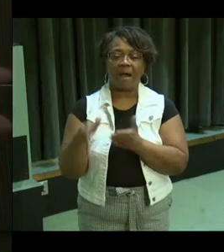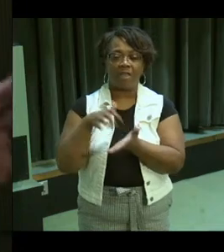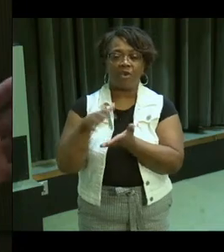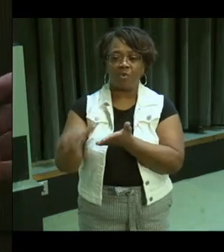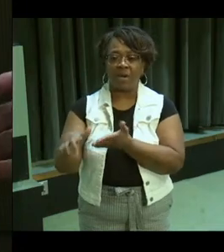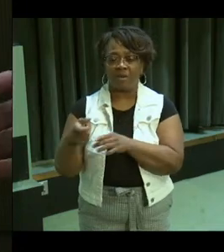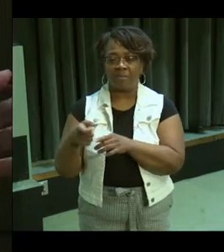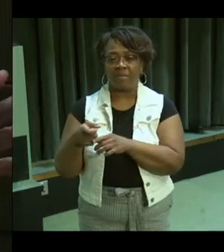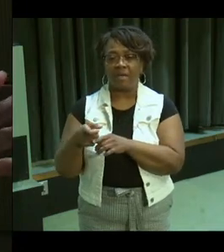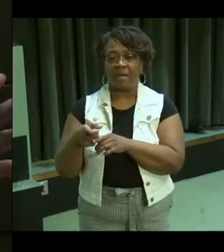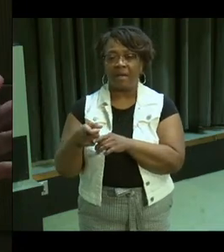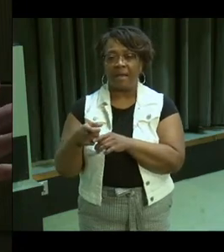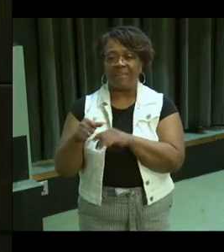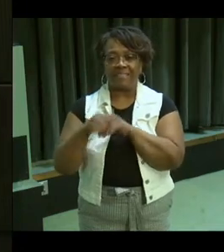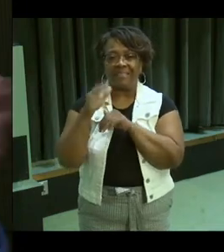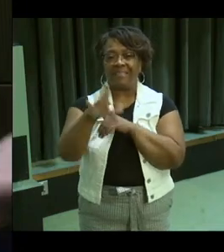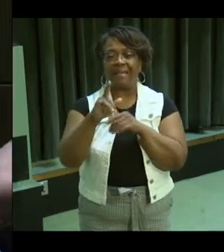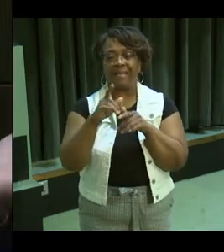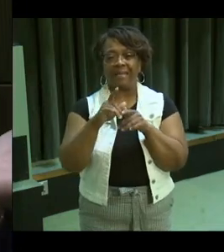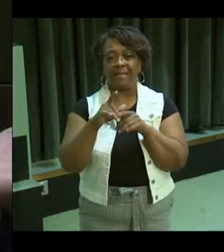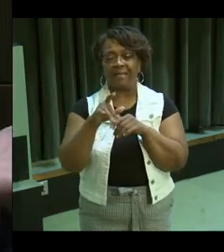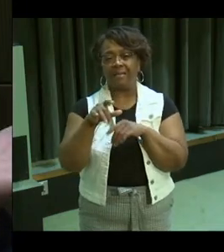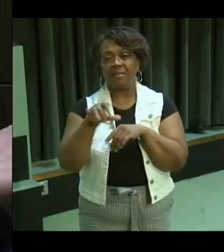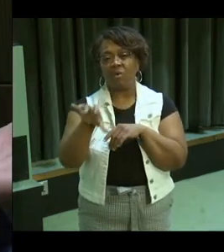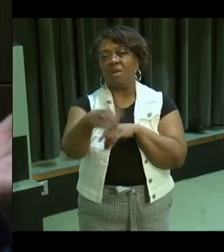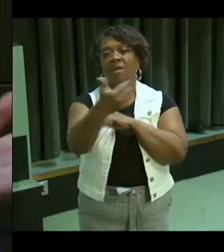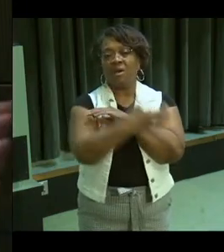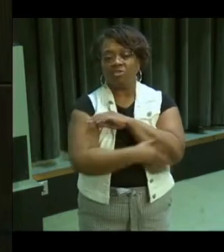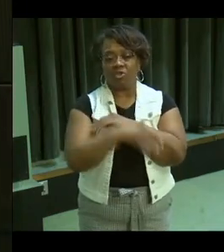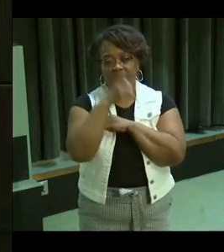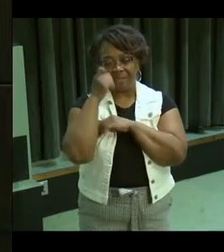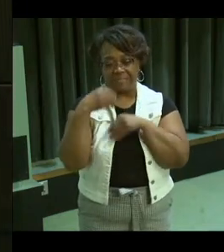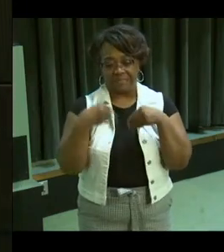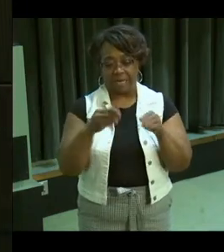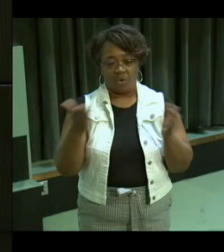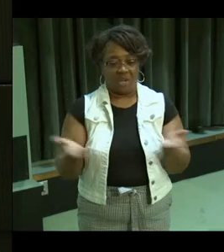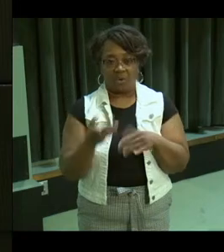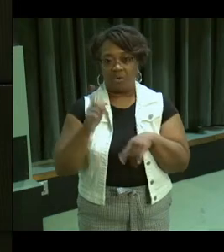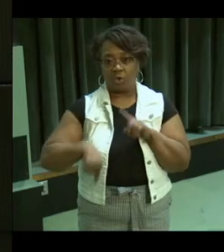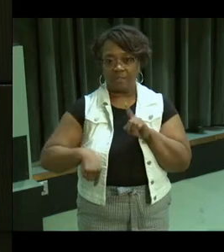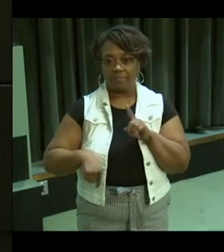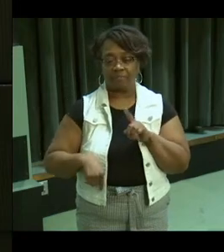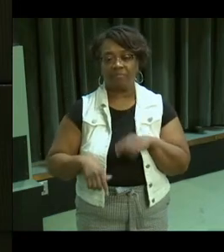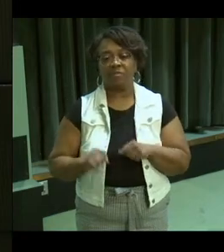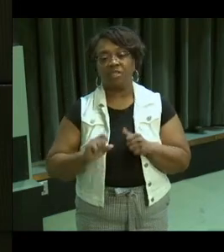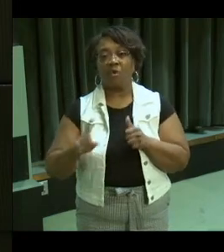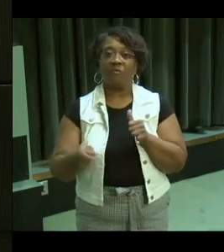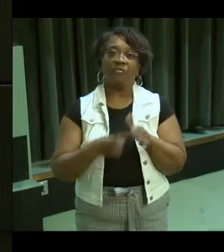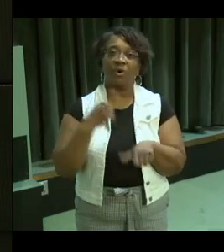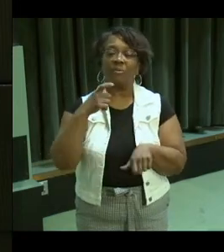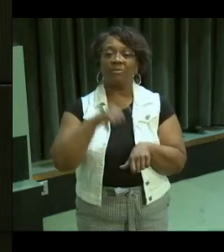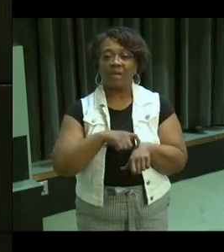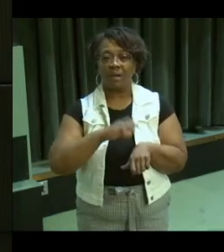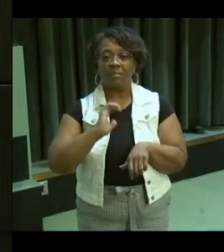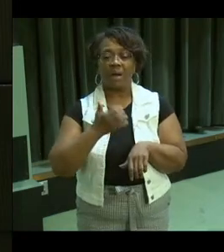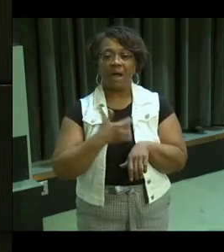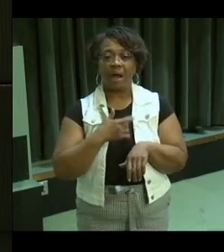ship them out. Ship them overseas because they couldn't